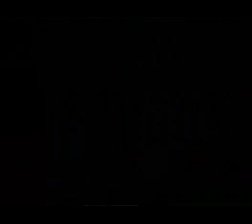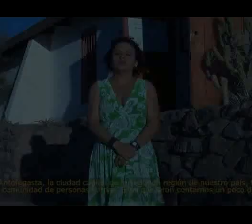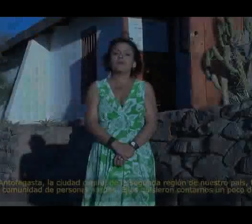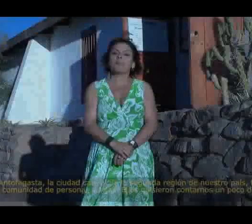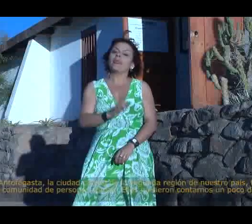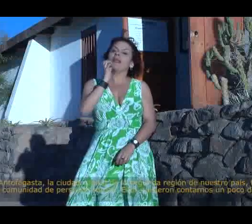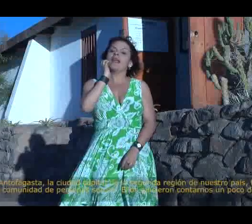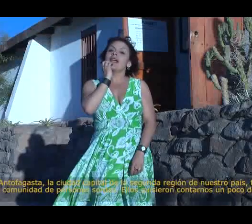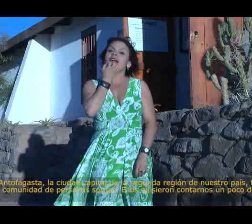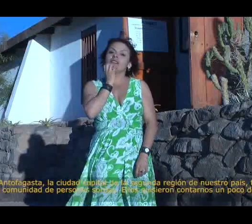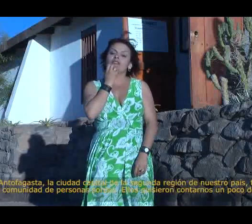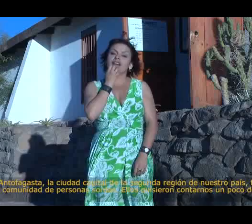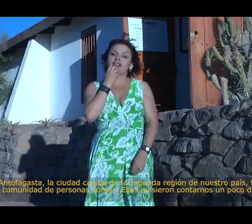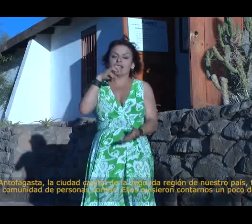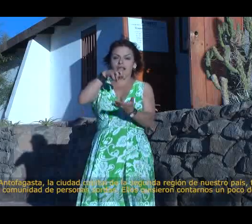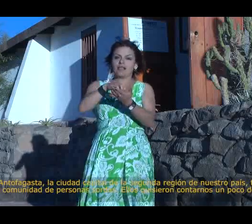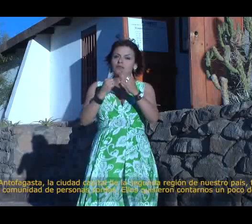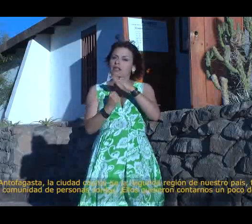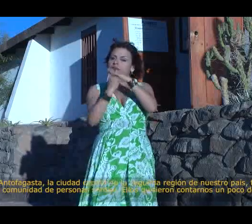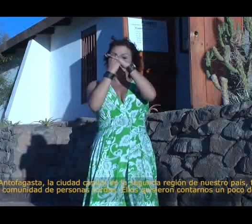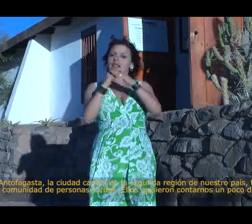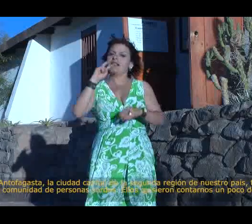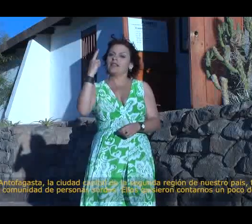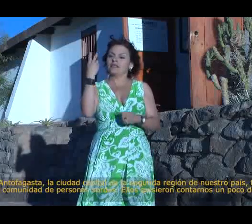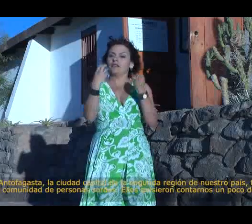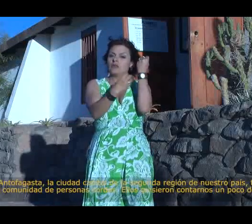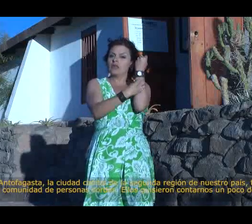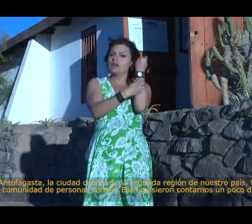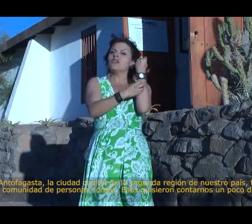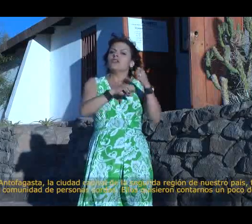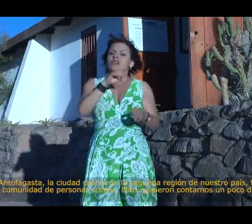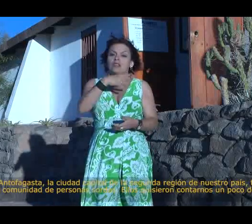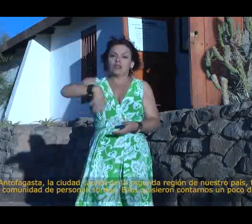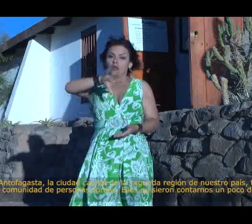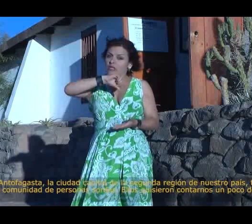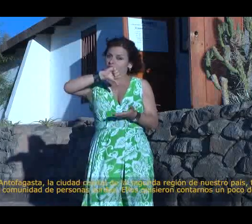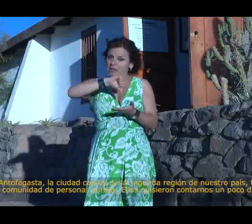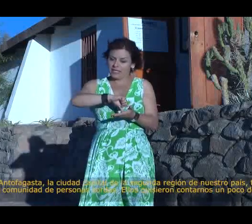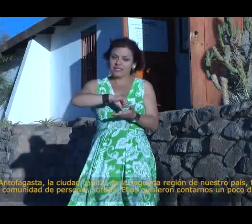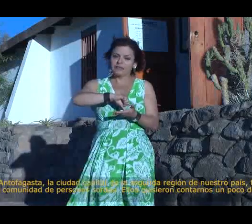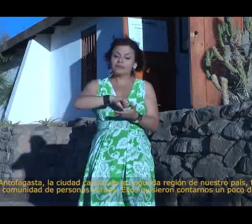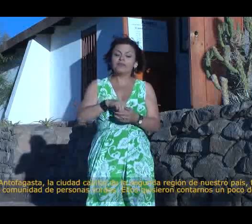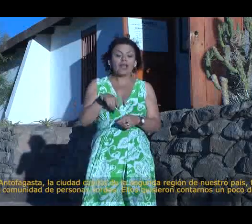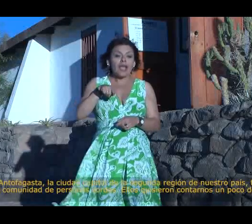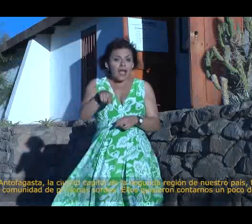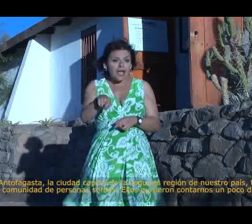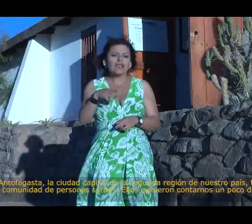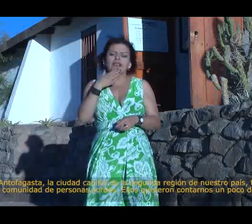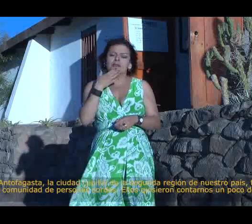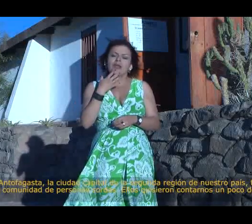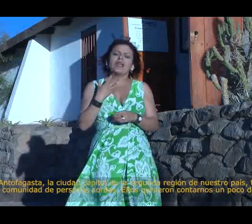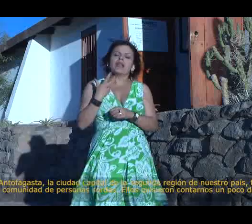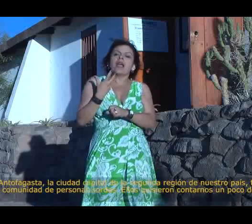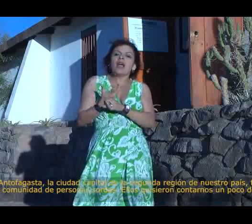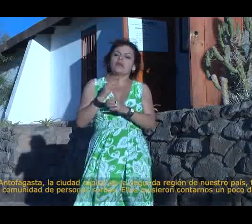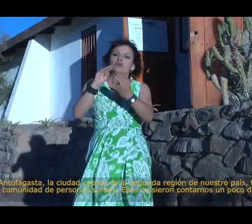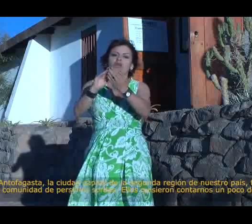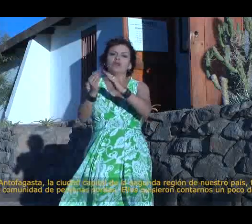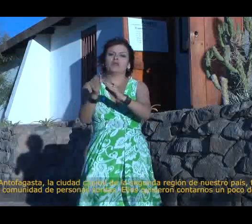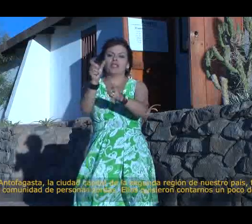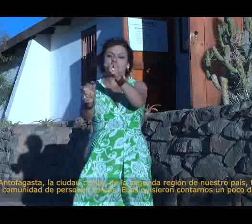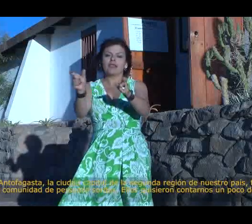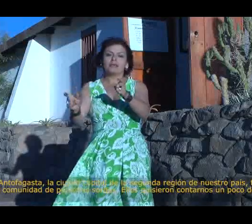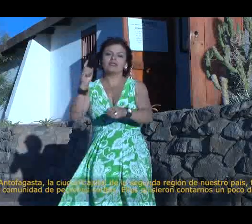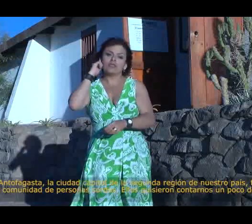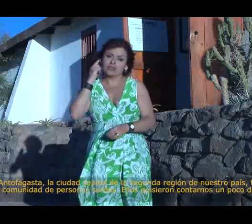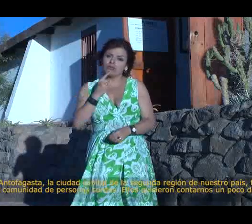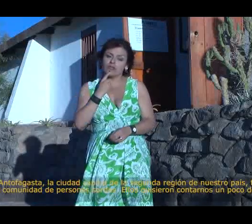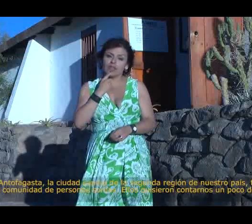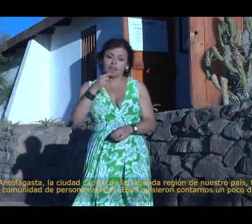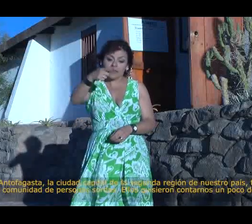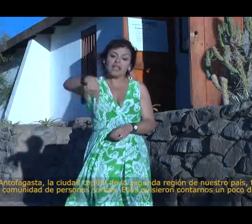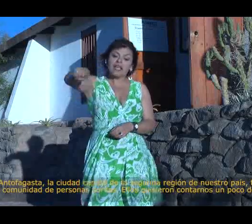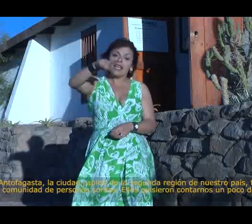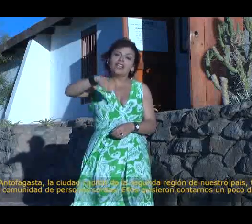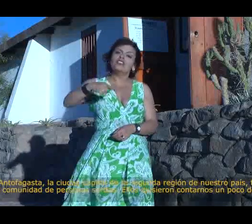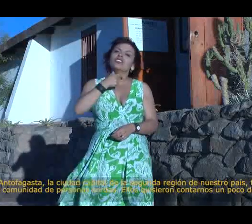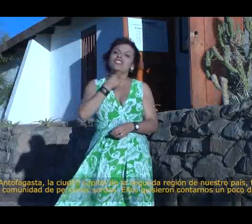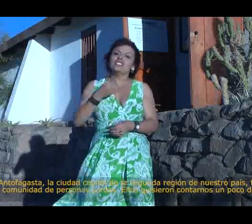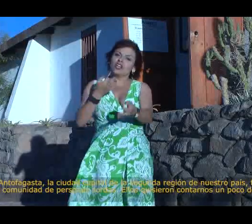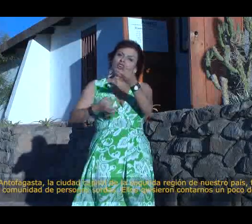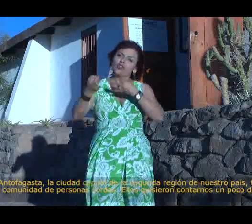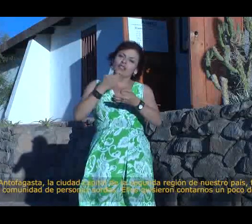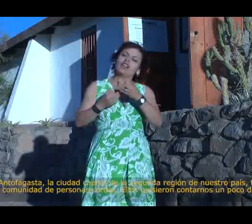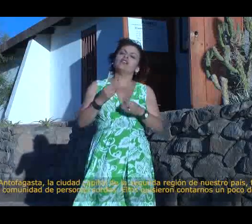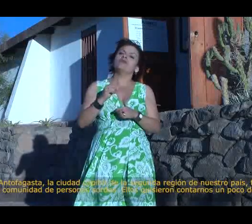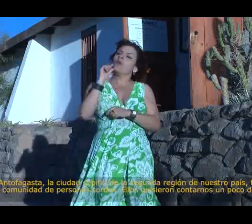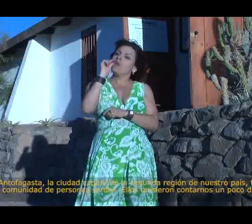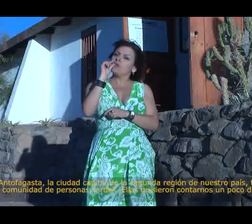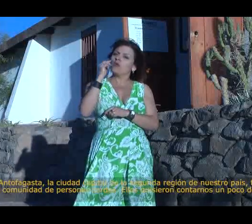In Antofagasta, the capital of the second region of our country, there is also a community of Deaf people. They would like to share with us some of their history.